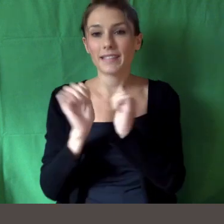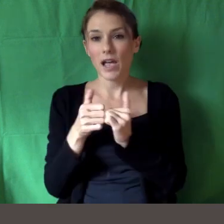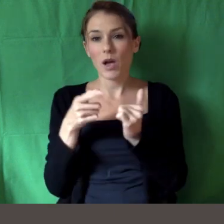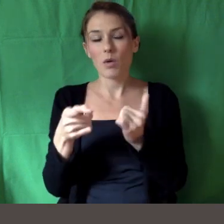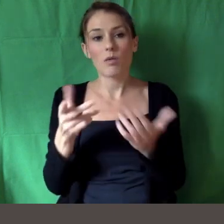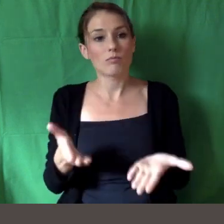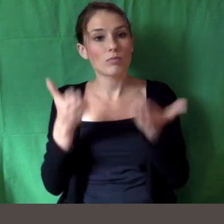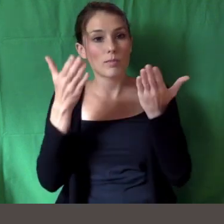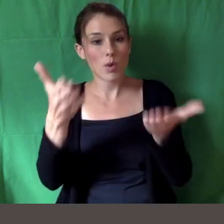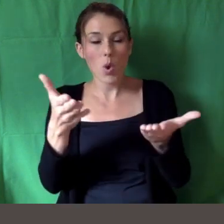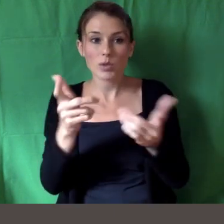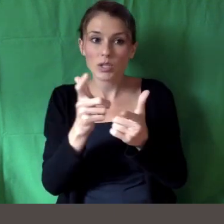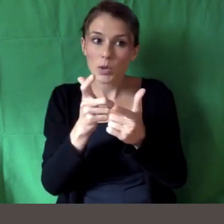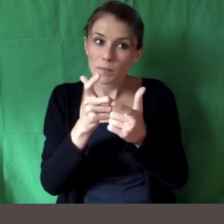major new features.